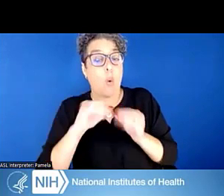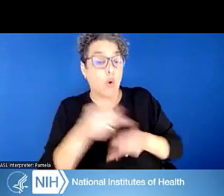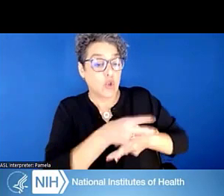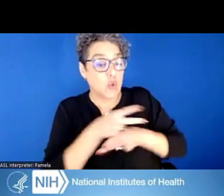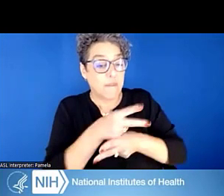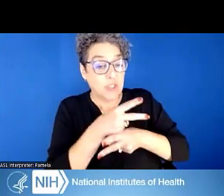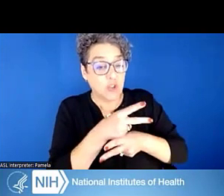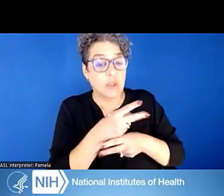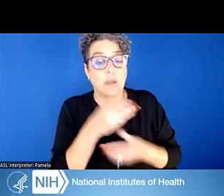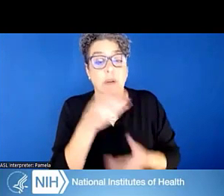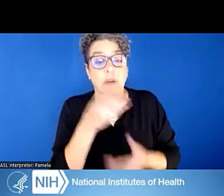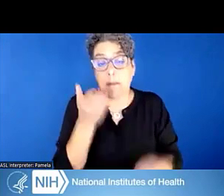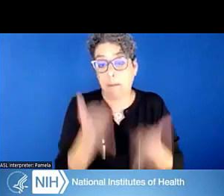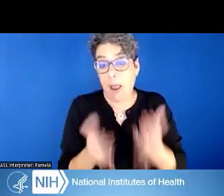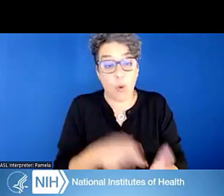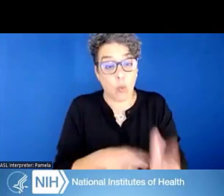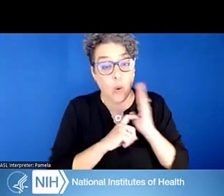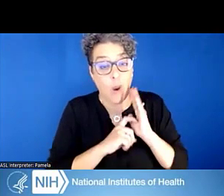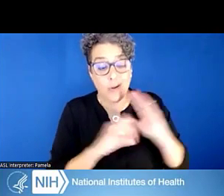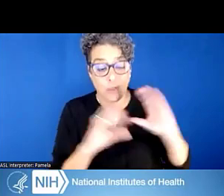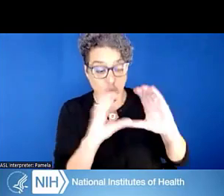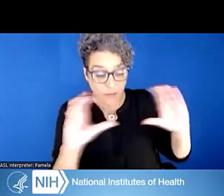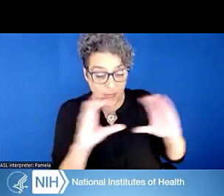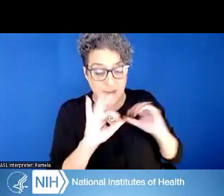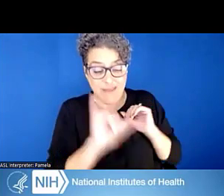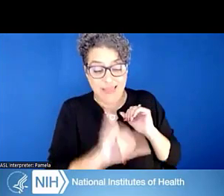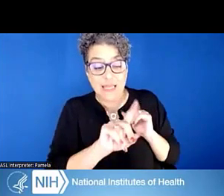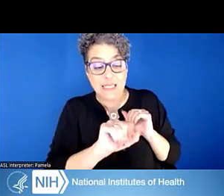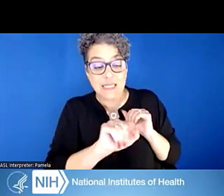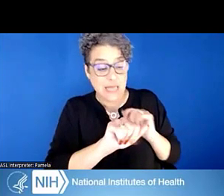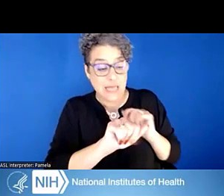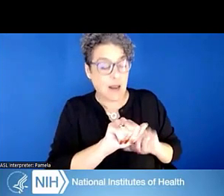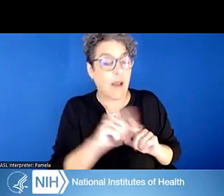It may require certification of data. For instance, if a report indicates